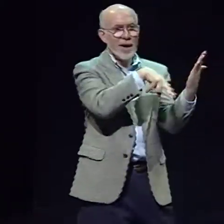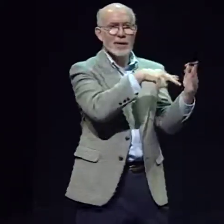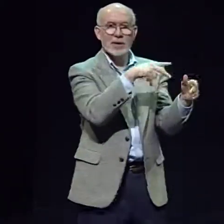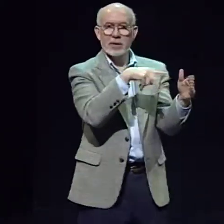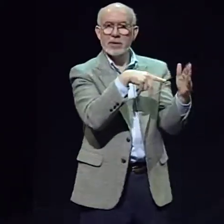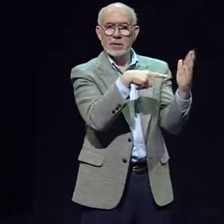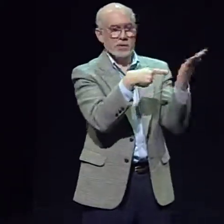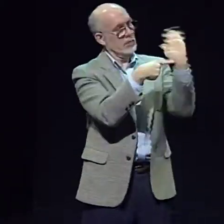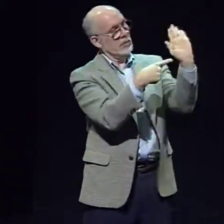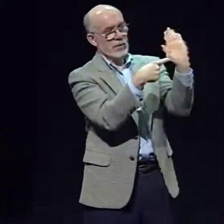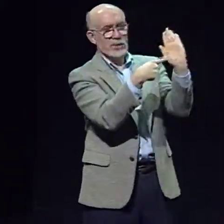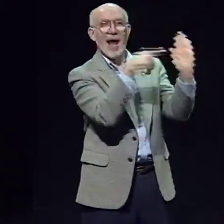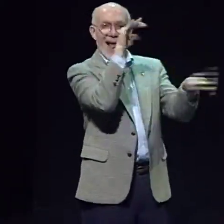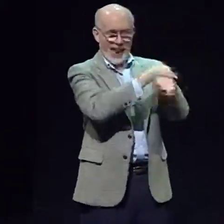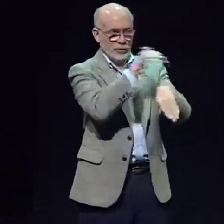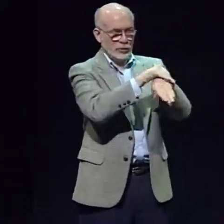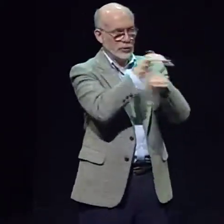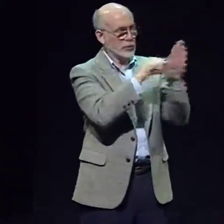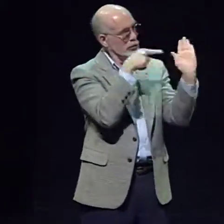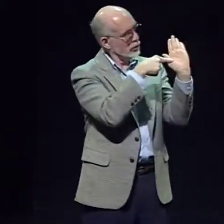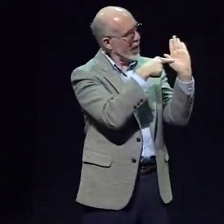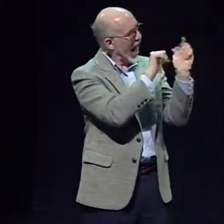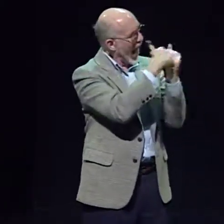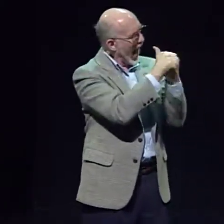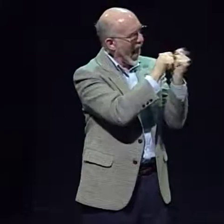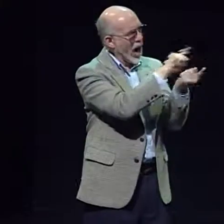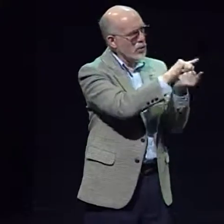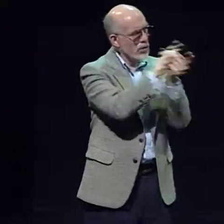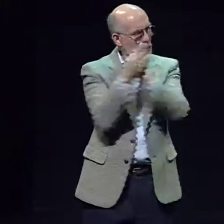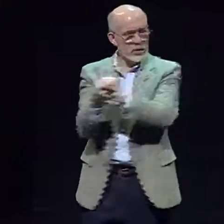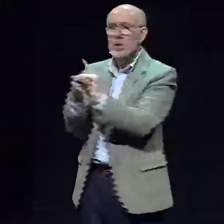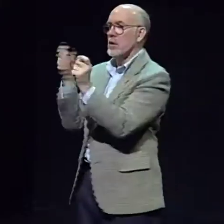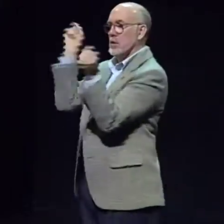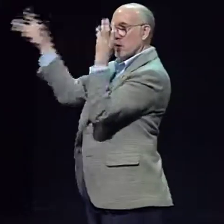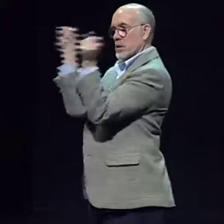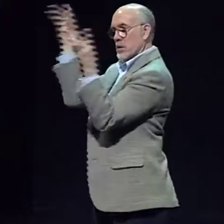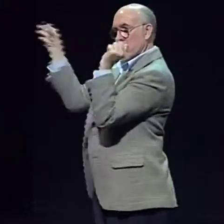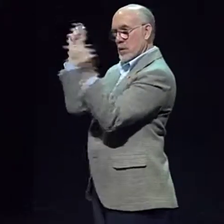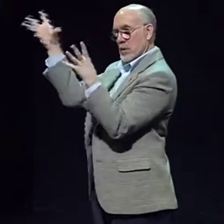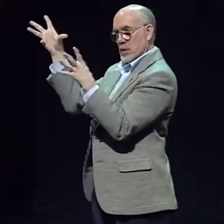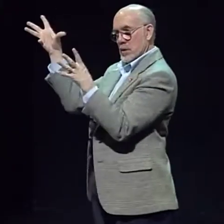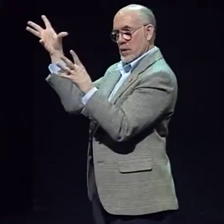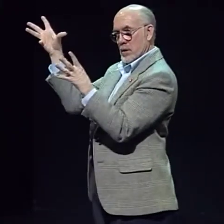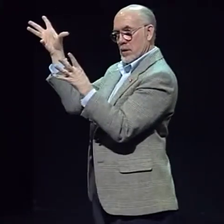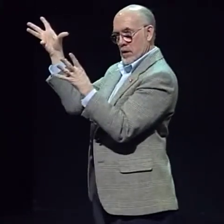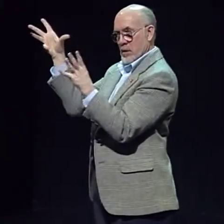AND WE WOULD READ CERTAIN PIECES IN ENGLISH, AND THEN WE'D WORK ON HOW TO TRANSLATE THEM